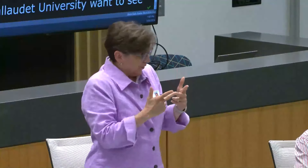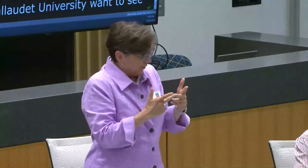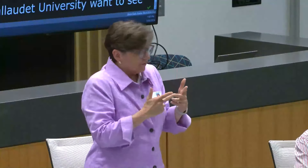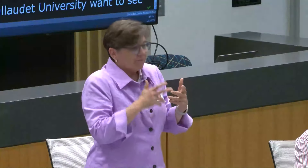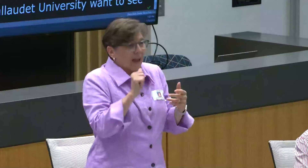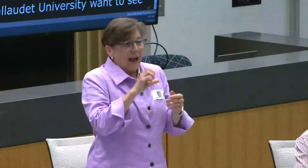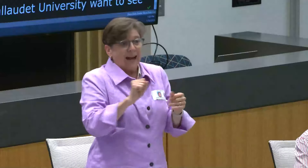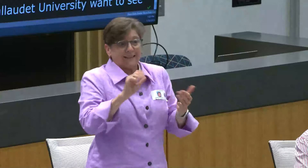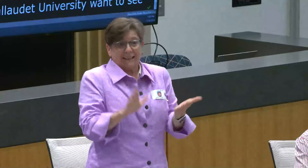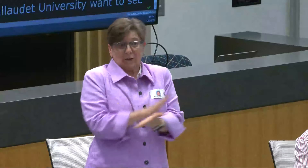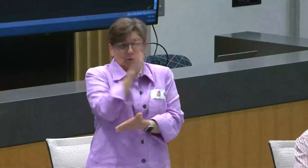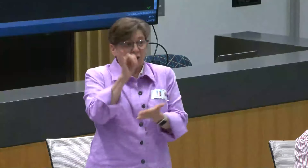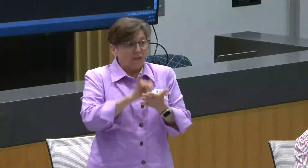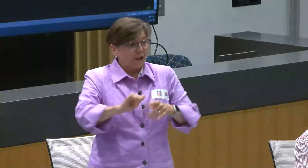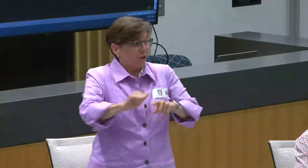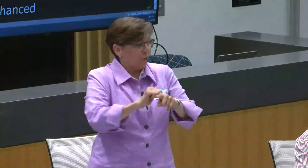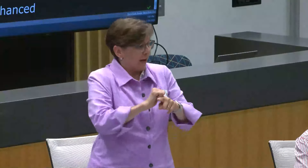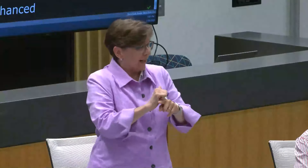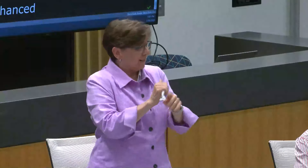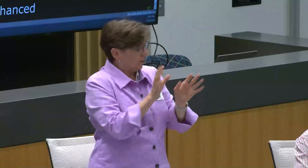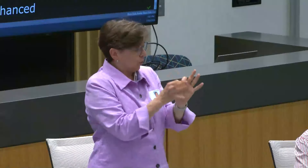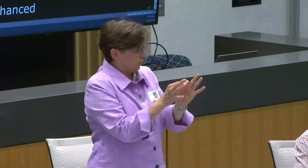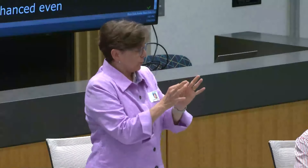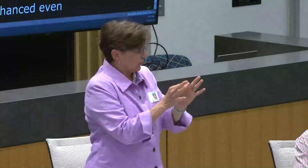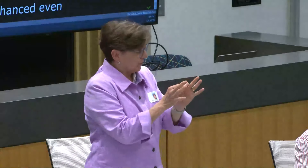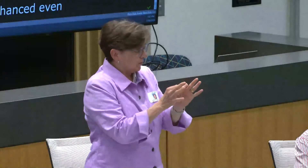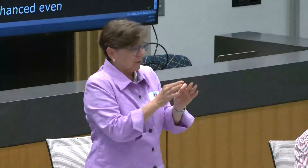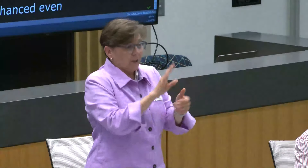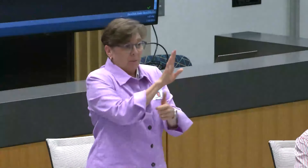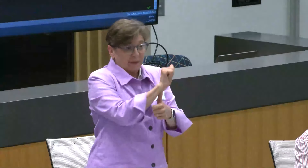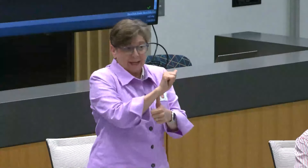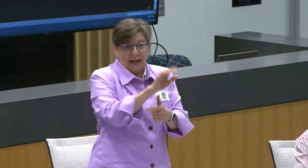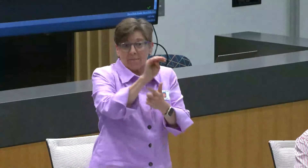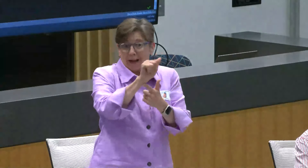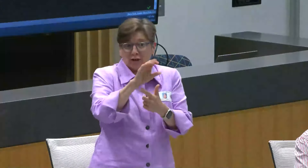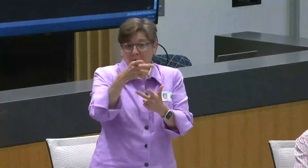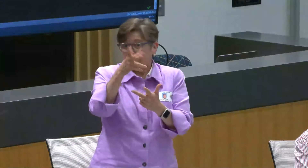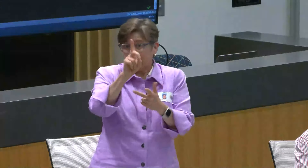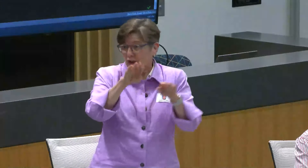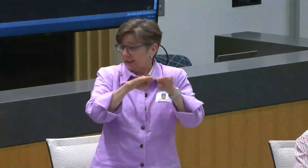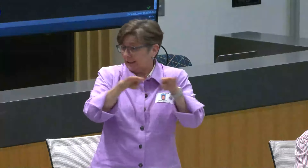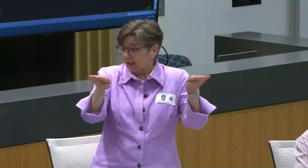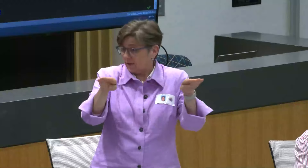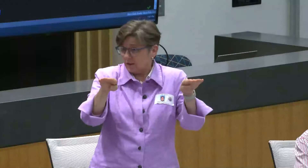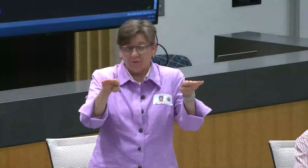WORKFORCE THAT ARE BROUGHT BY INDIVIDUALS WHO ARE FLUENT IN THAT LANGUAGE. AND WE AT GALLAUDET